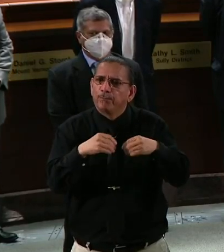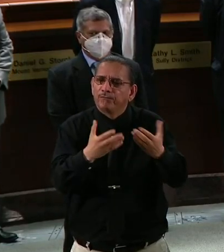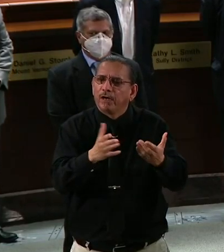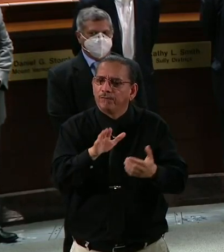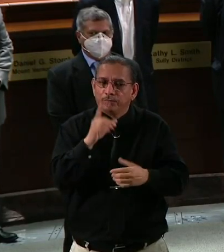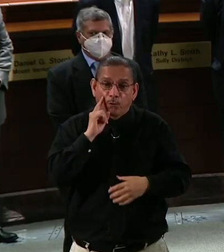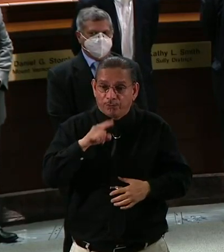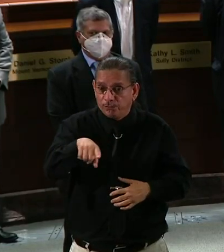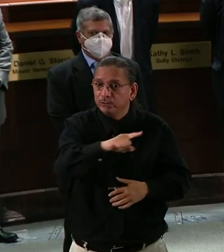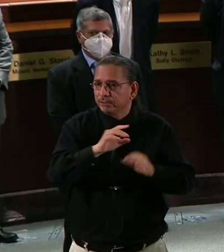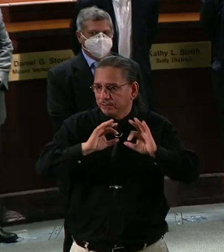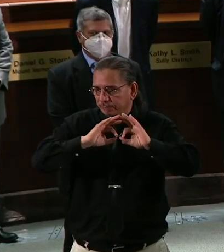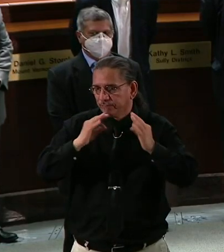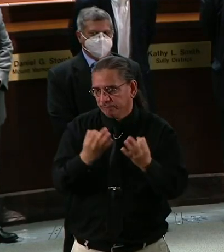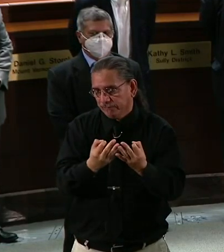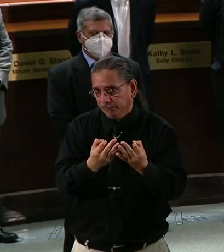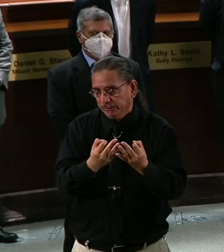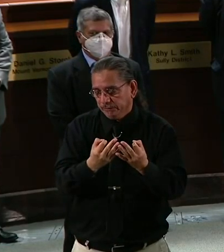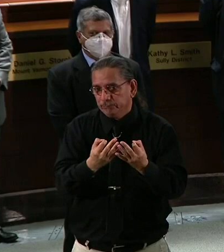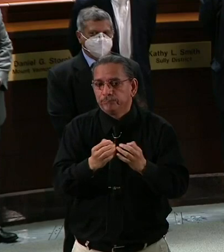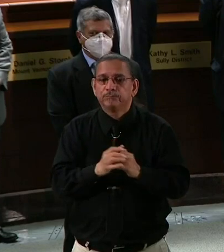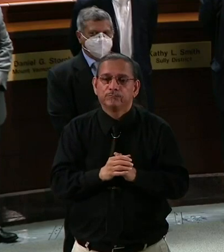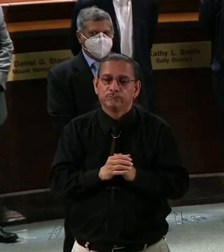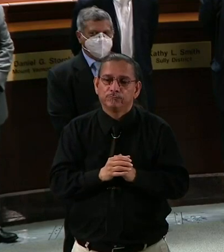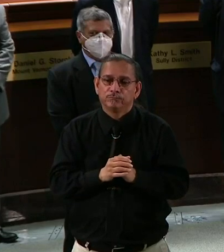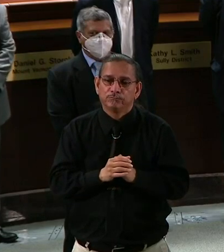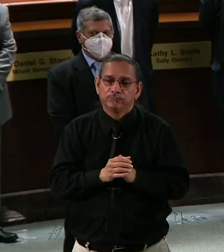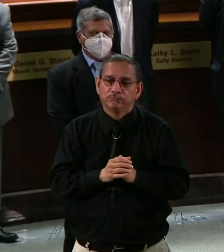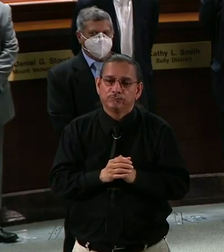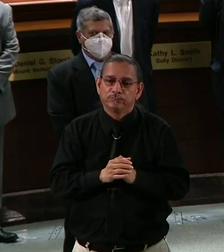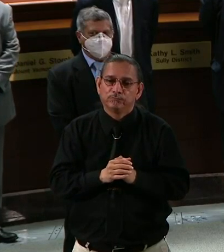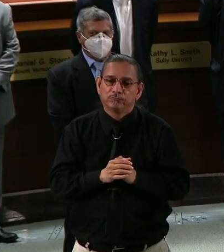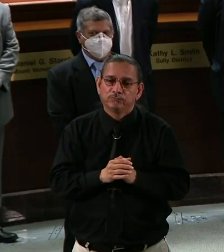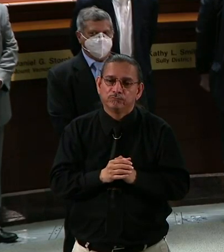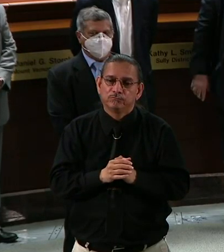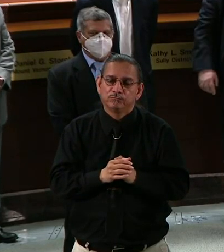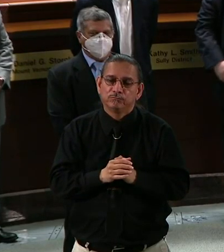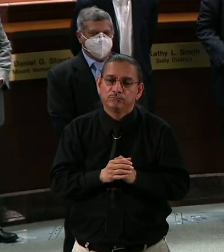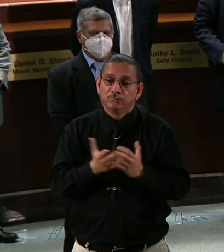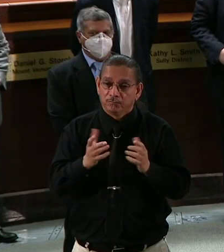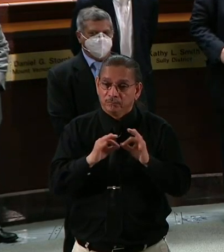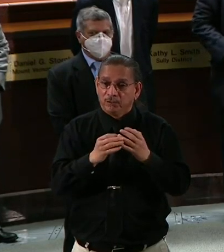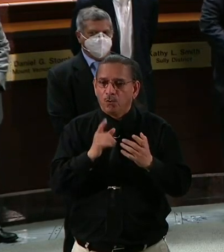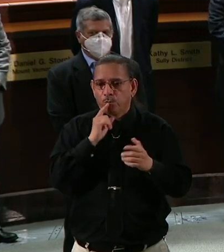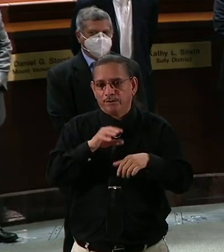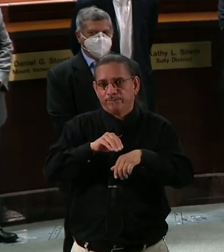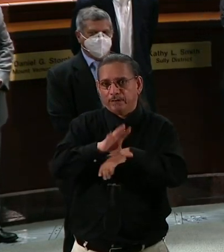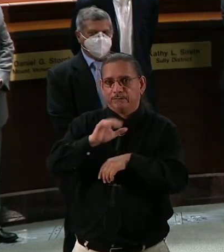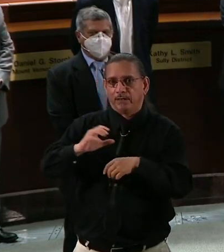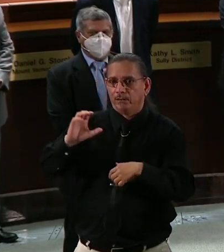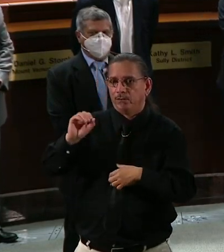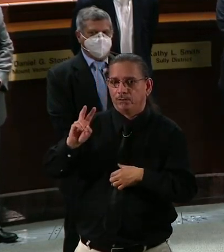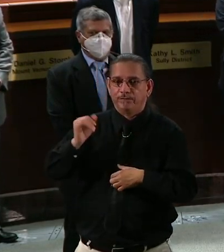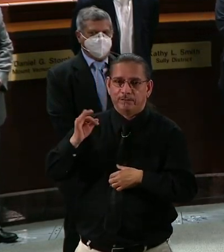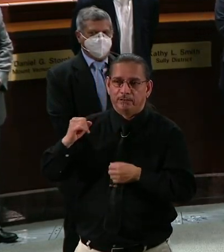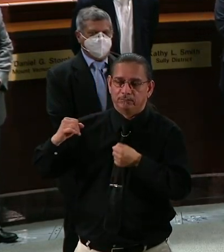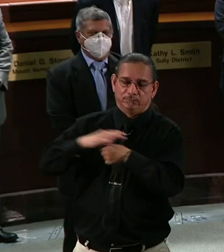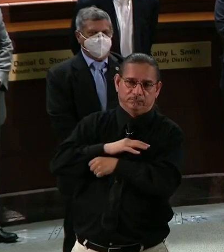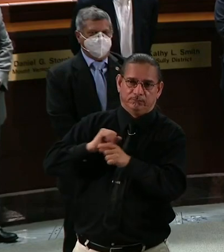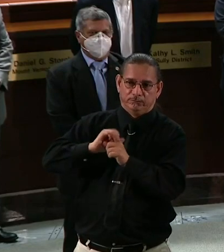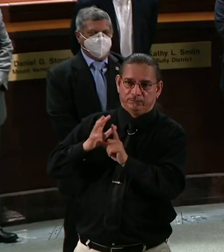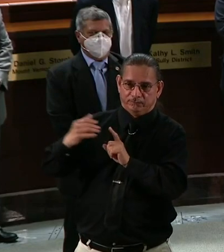THAT SWEET OUTLOOK SO FAR SO